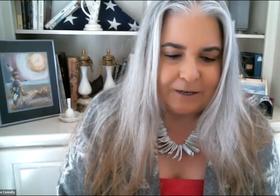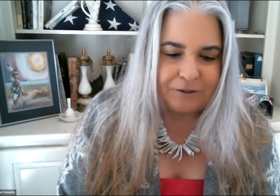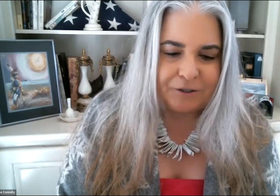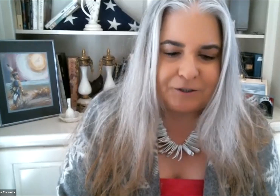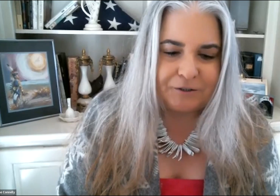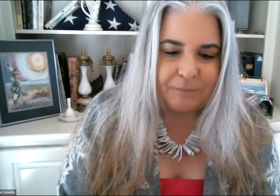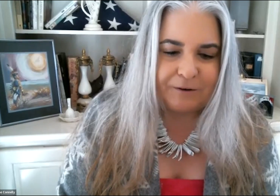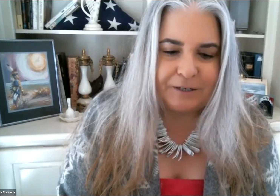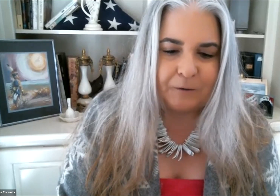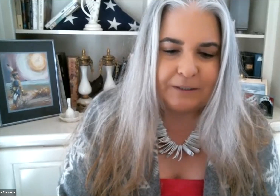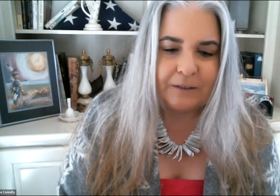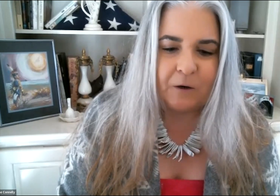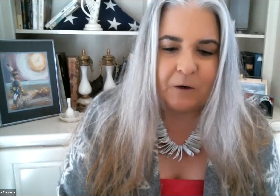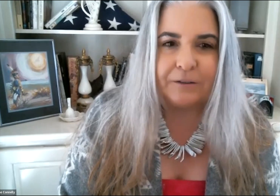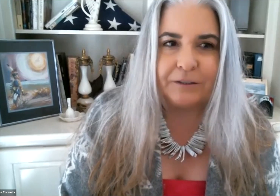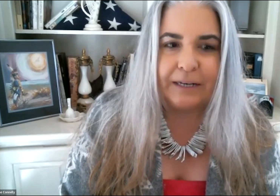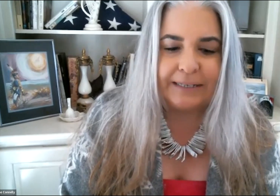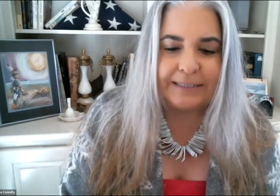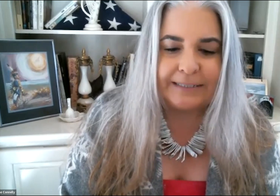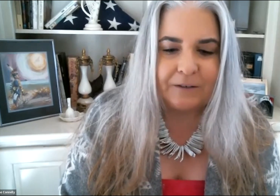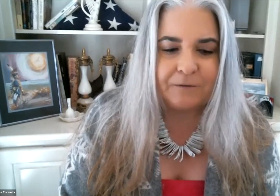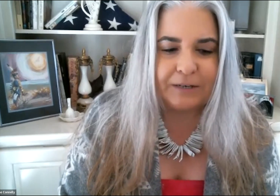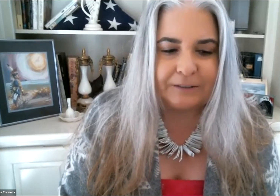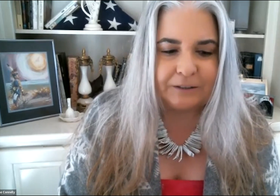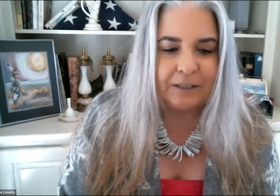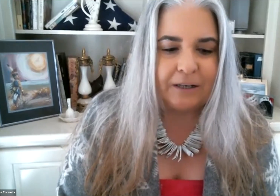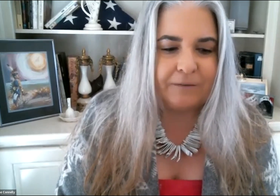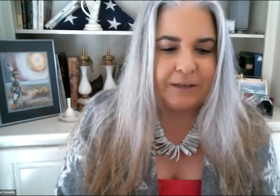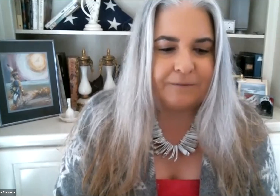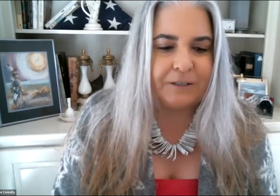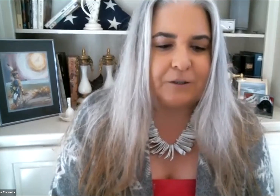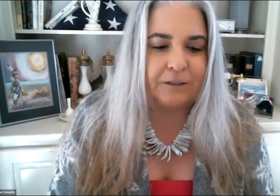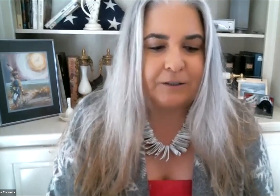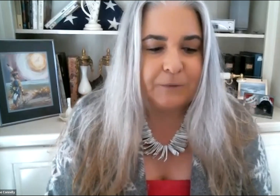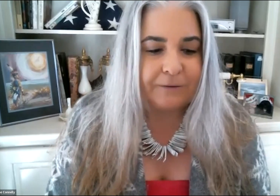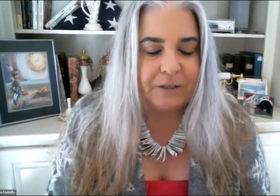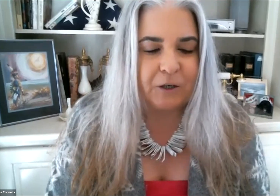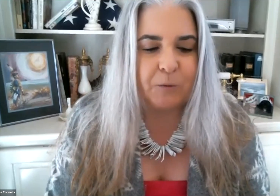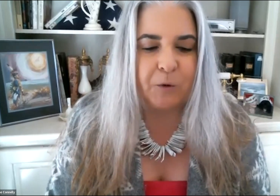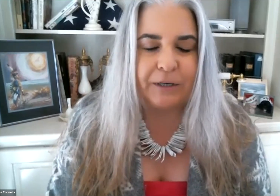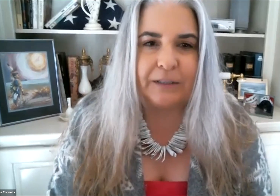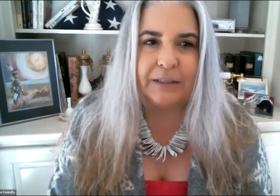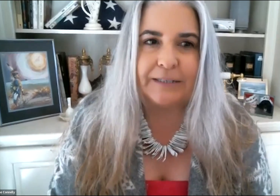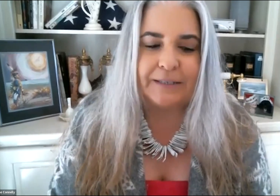I'd like to now introduce you to Mary Dolan co-founder and executive director of the fdrl Fdr.